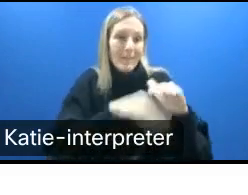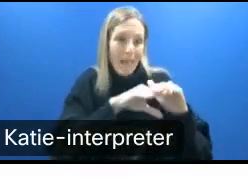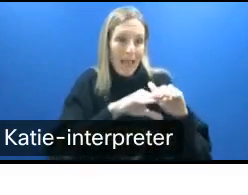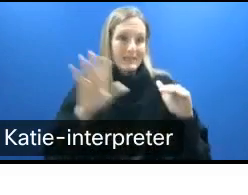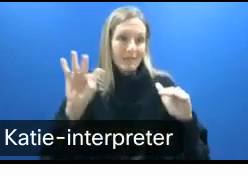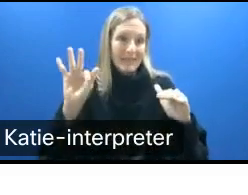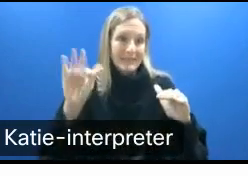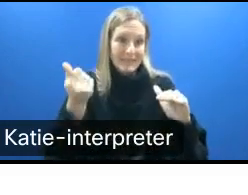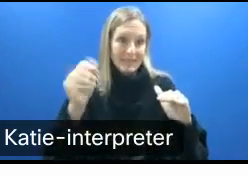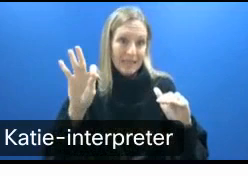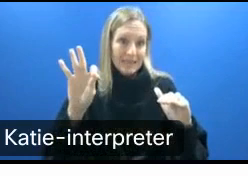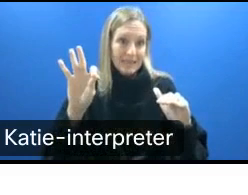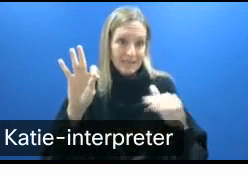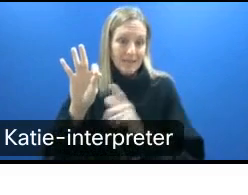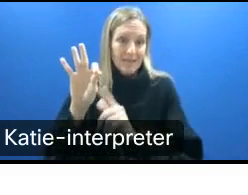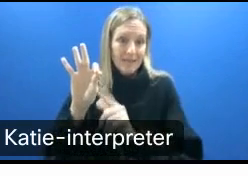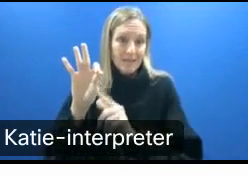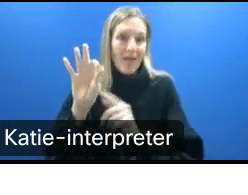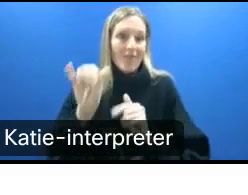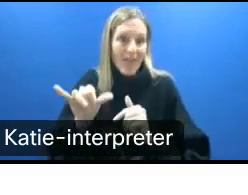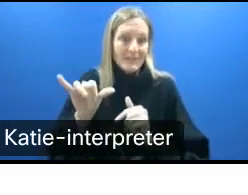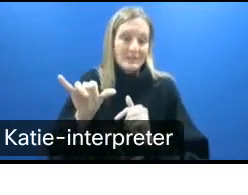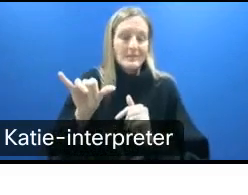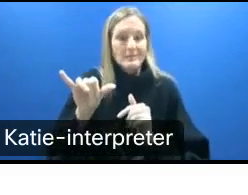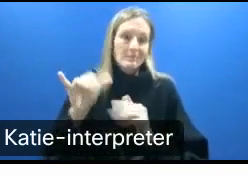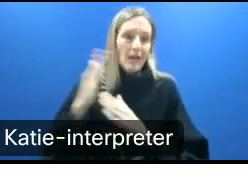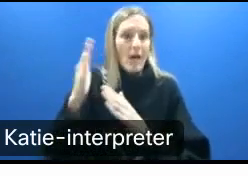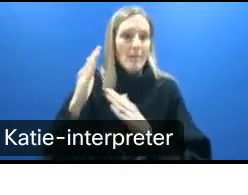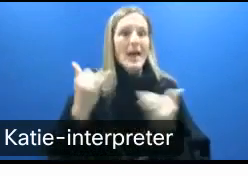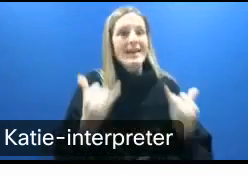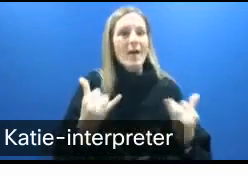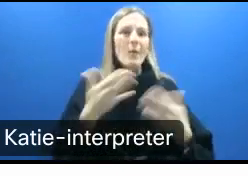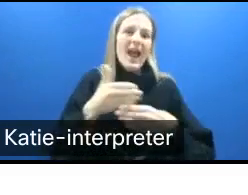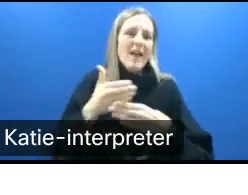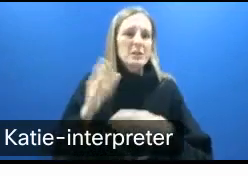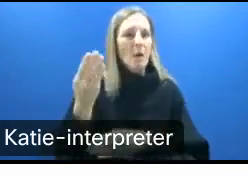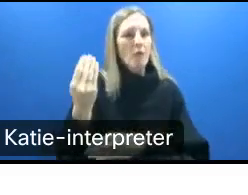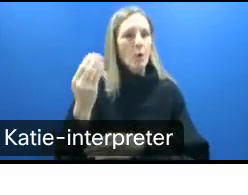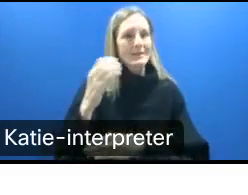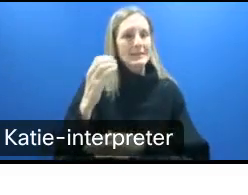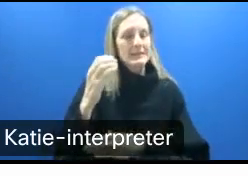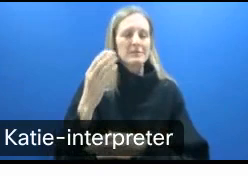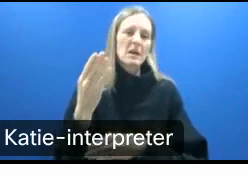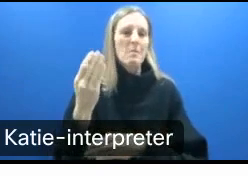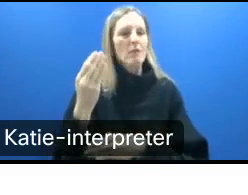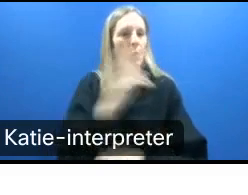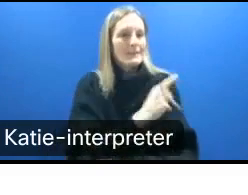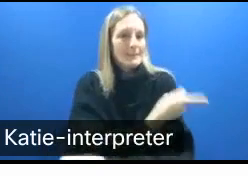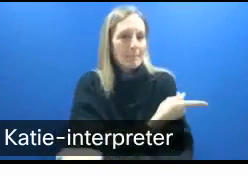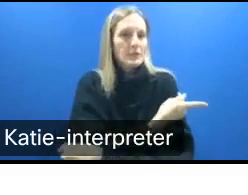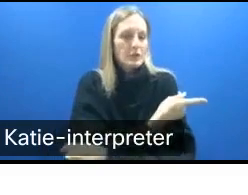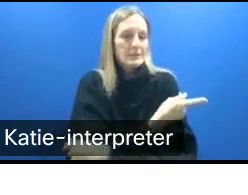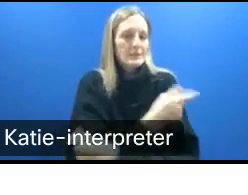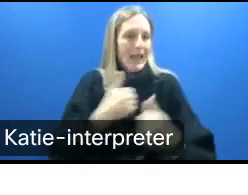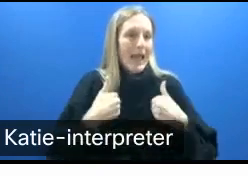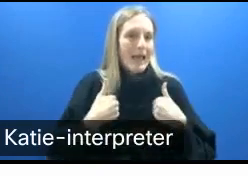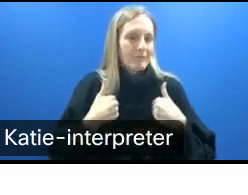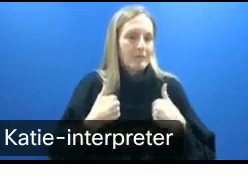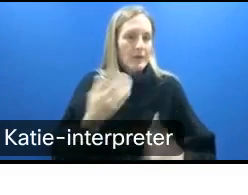Which is the top sensors, and we average around 14 patients on a daily census, daily average in the nursing home.